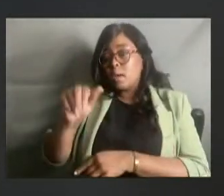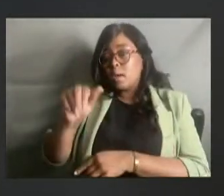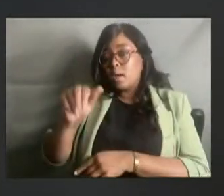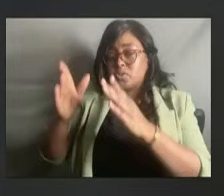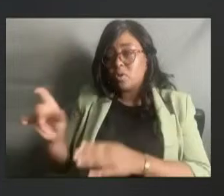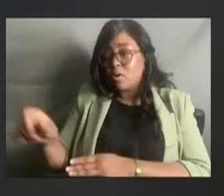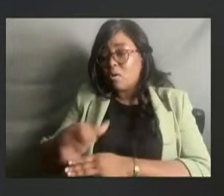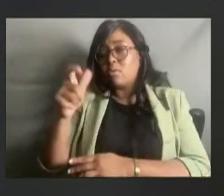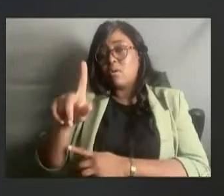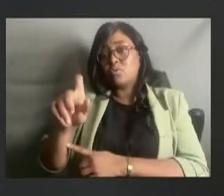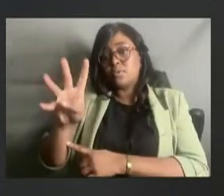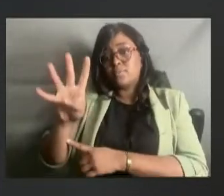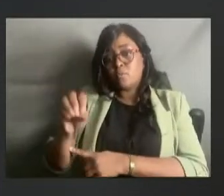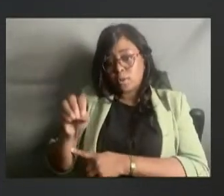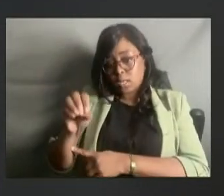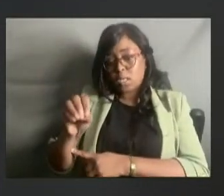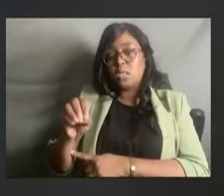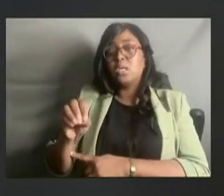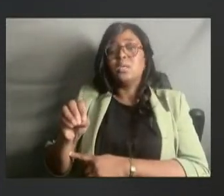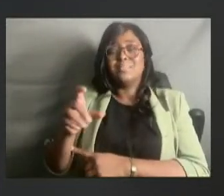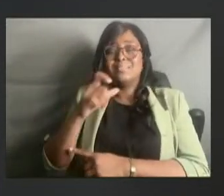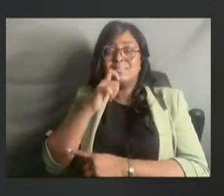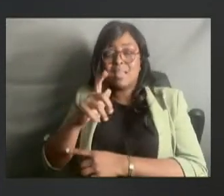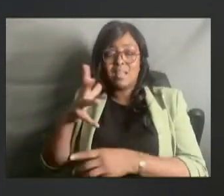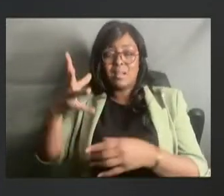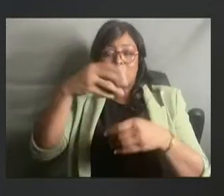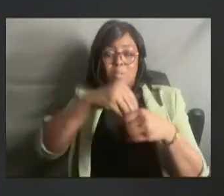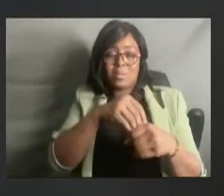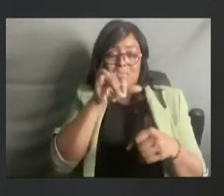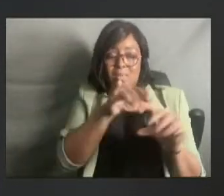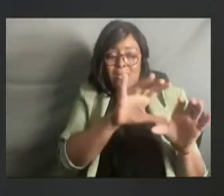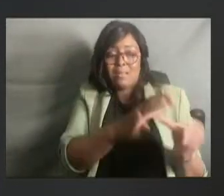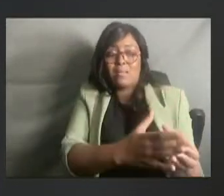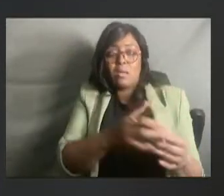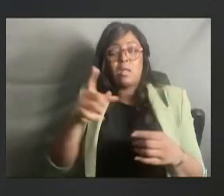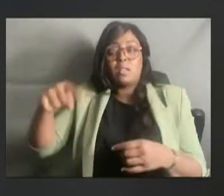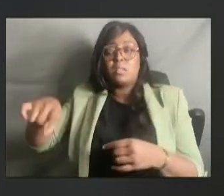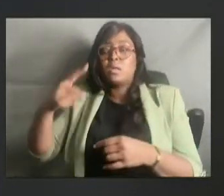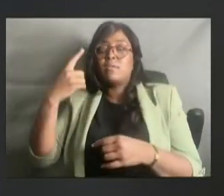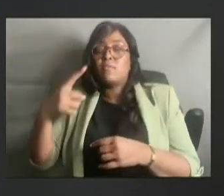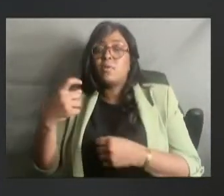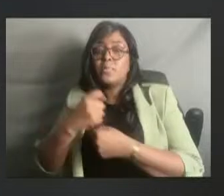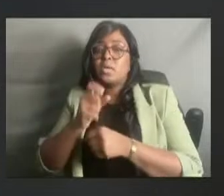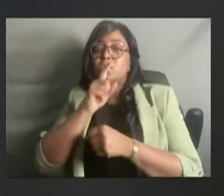adding the other paraprofessionals, the other 140